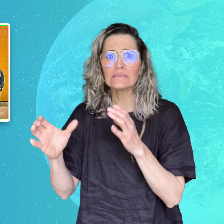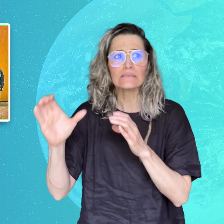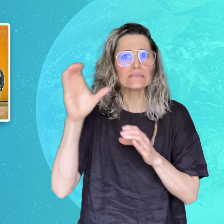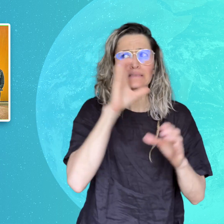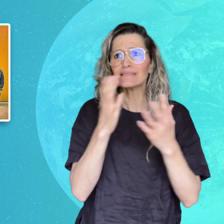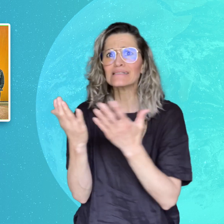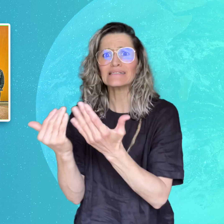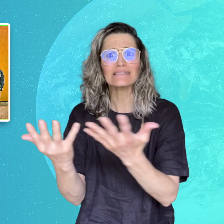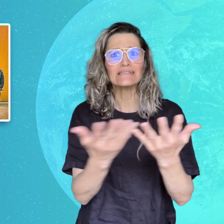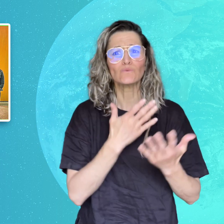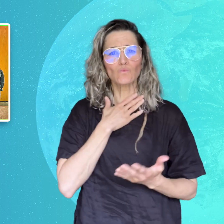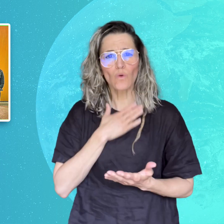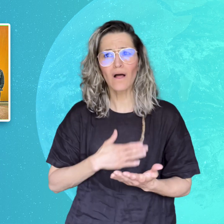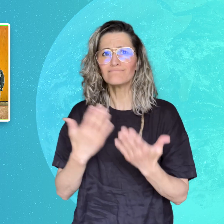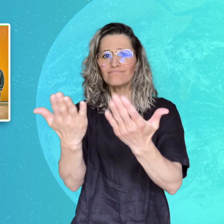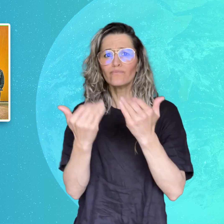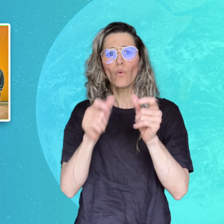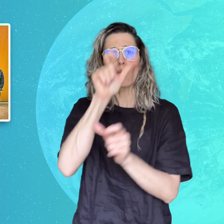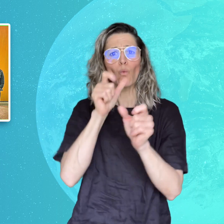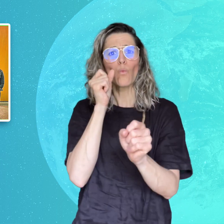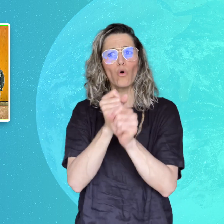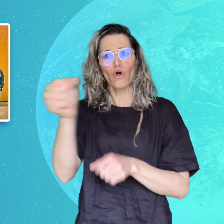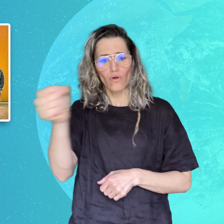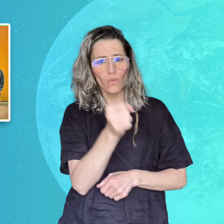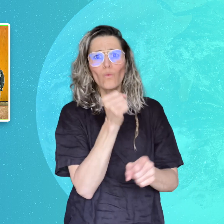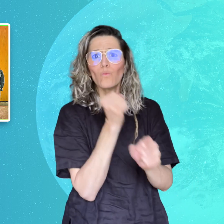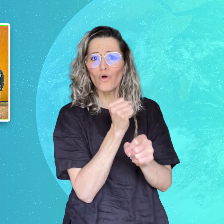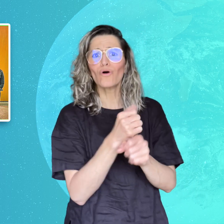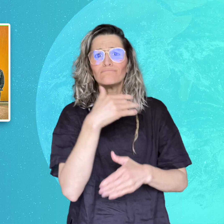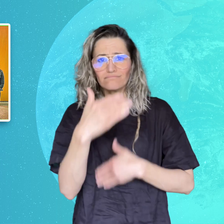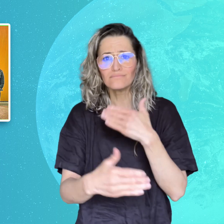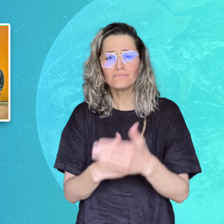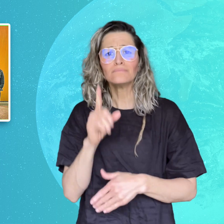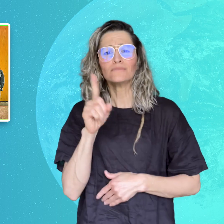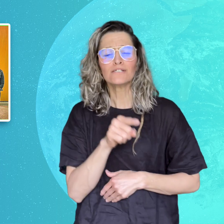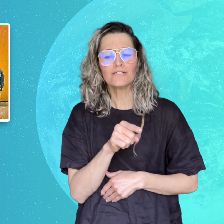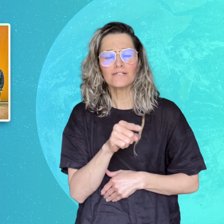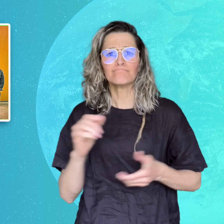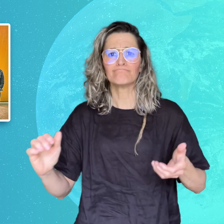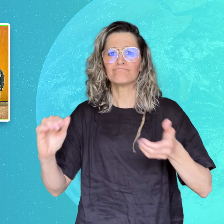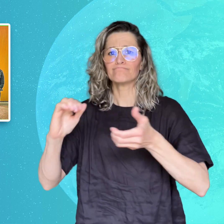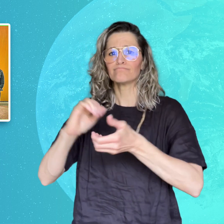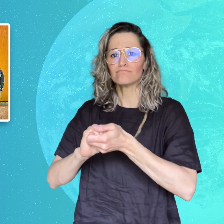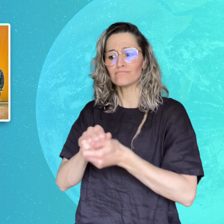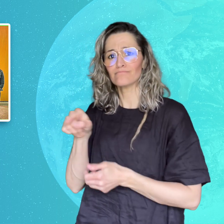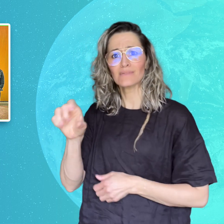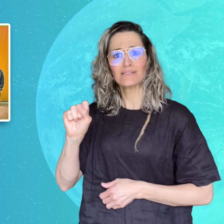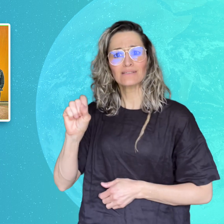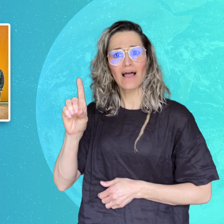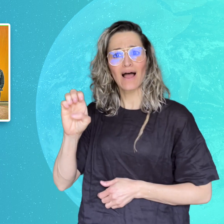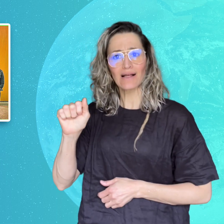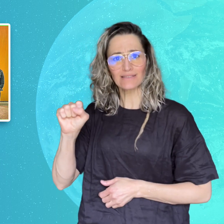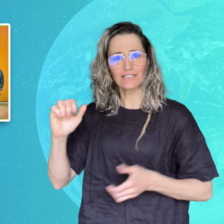After connecting with SDEAS, they agreed they could work